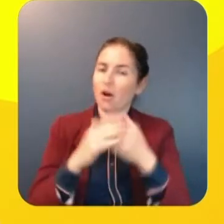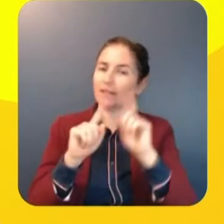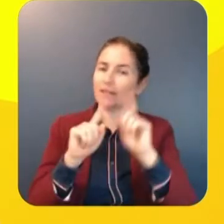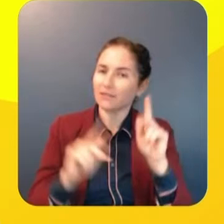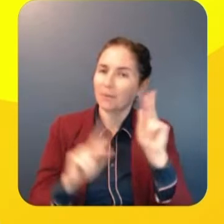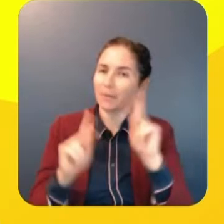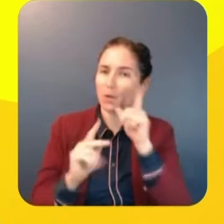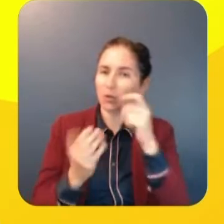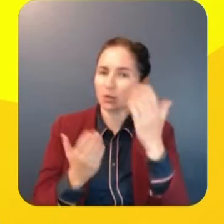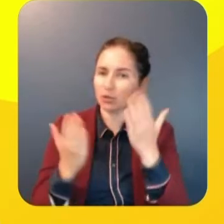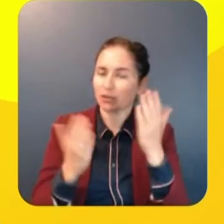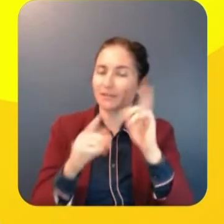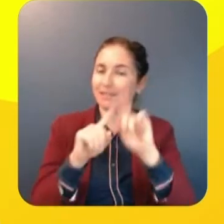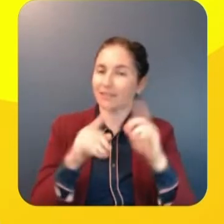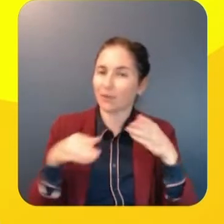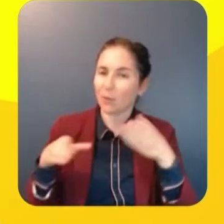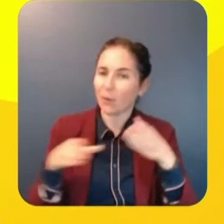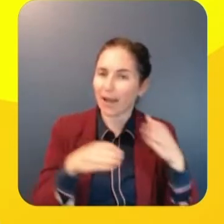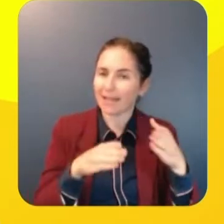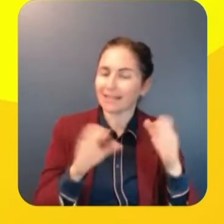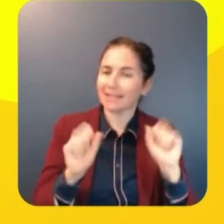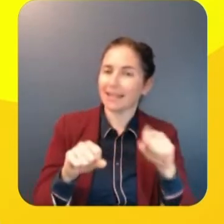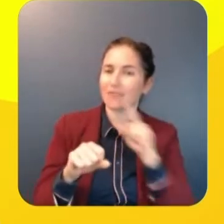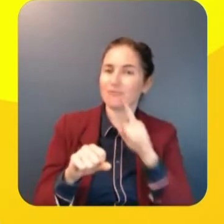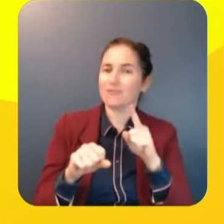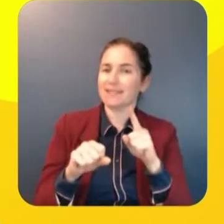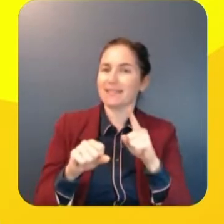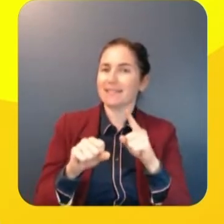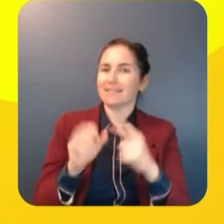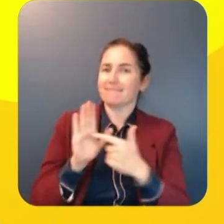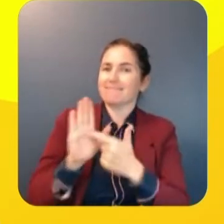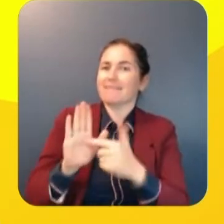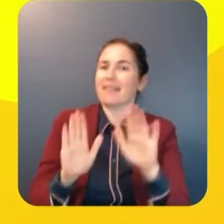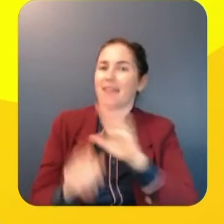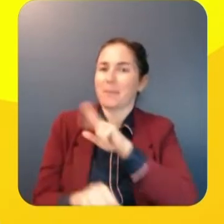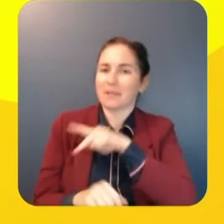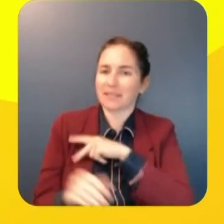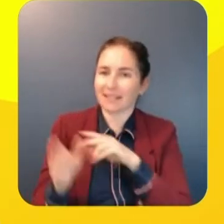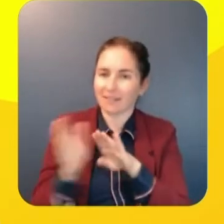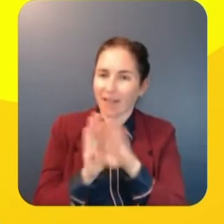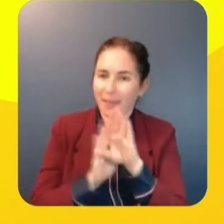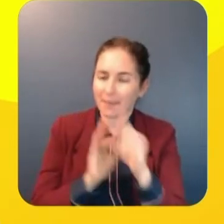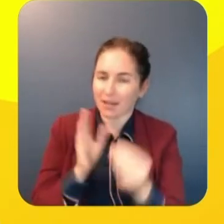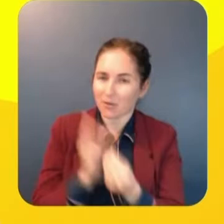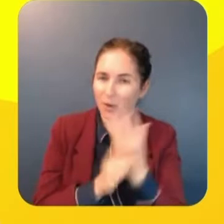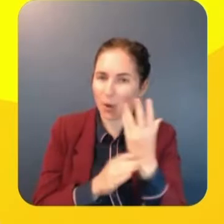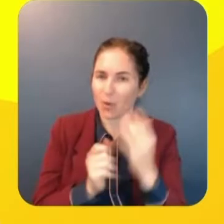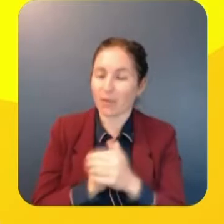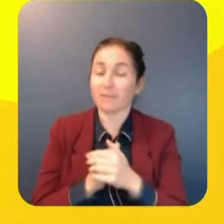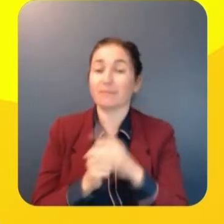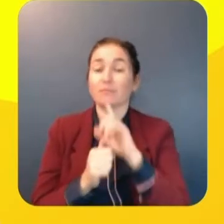different ways to unlock their own personal development and growth. And so, we really look at leaders that are not